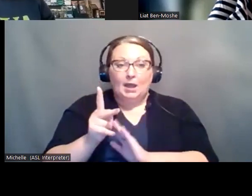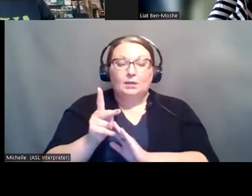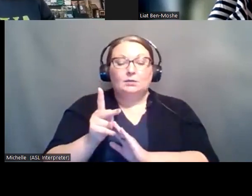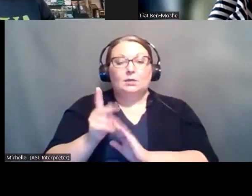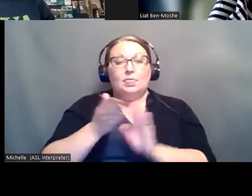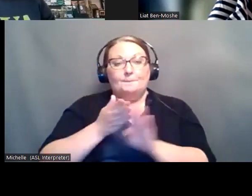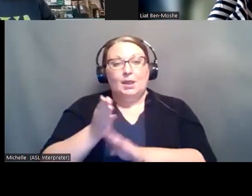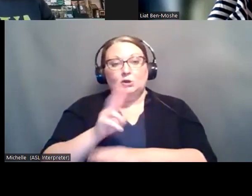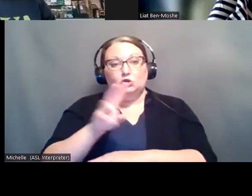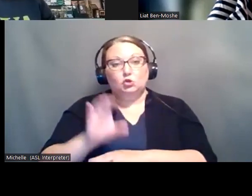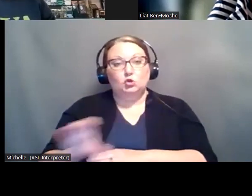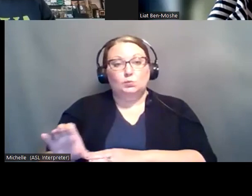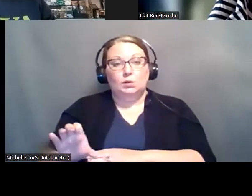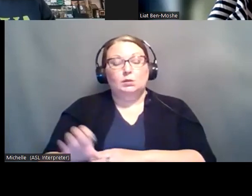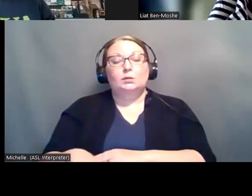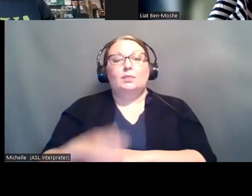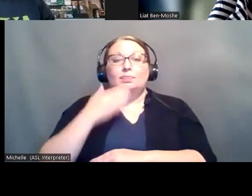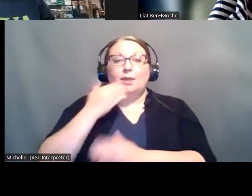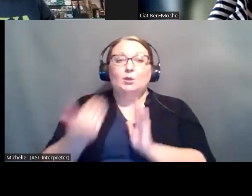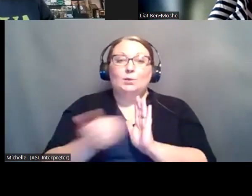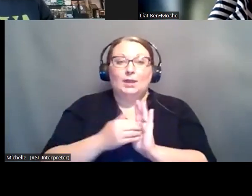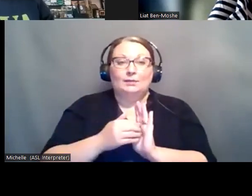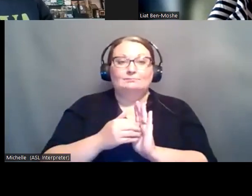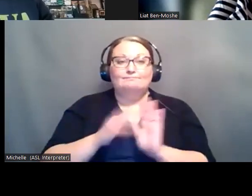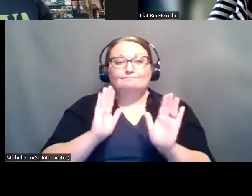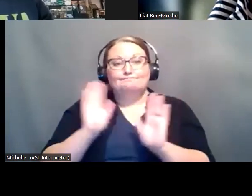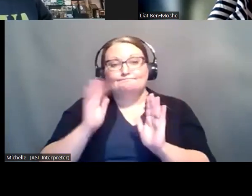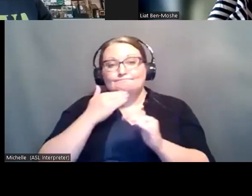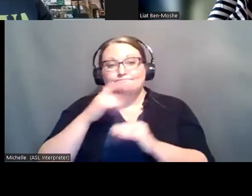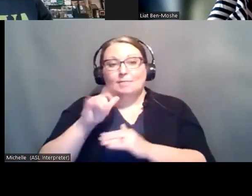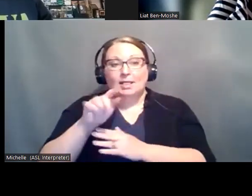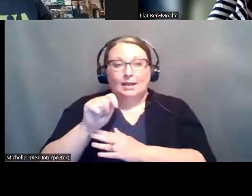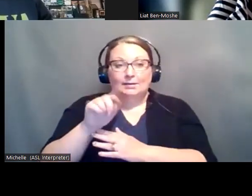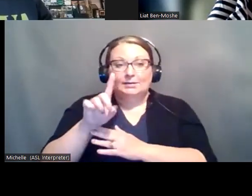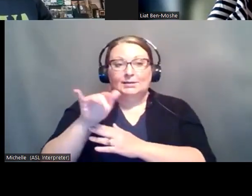and thank you again, everyone, for joining. Thank you, Liat. Thank you, Diane. And thank you, Aysha.